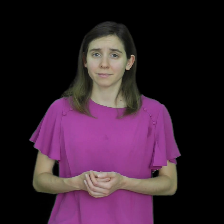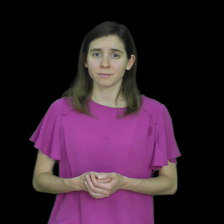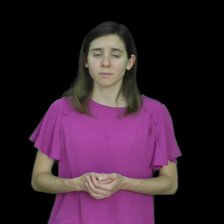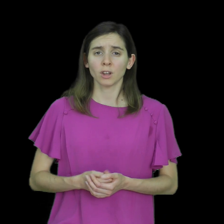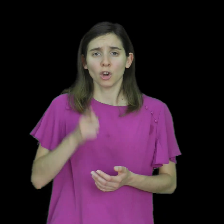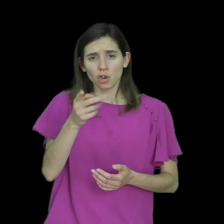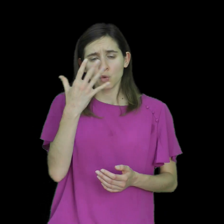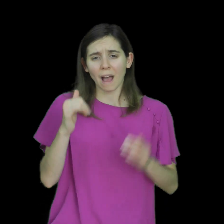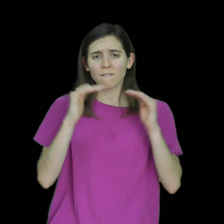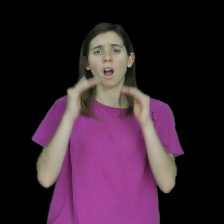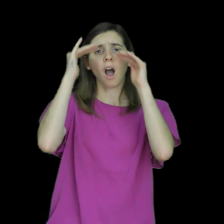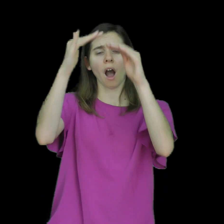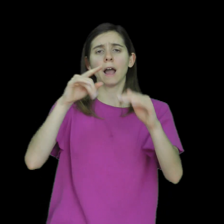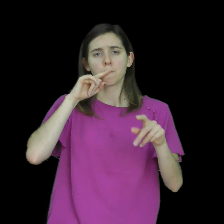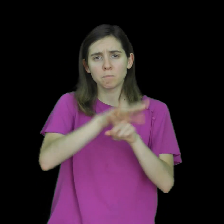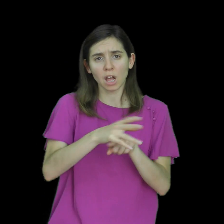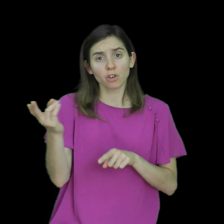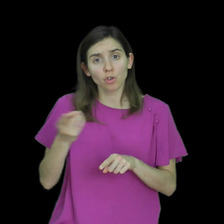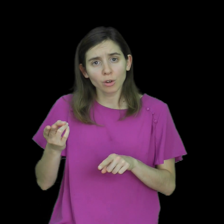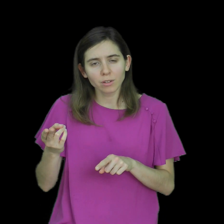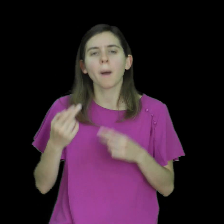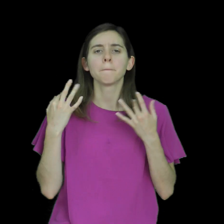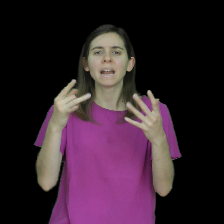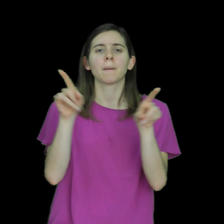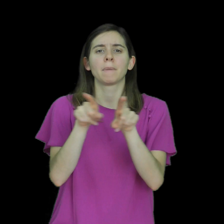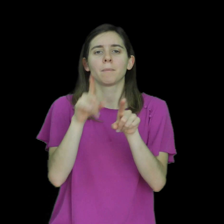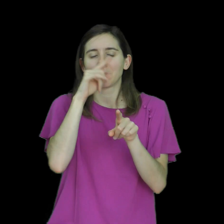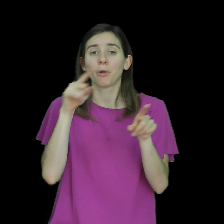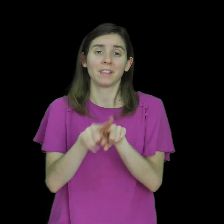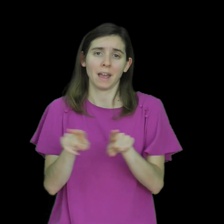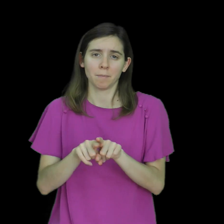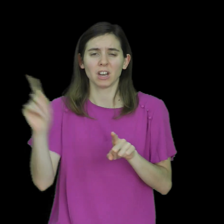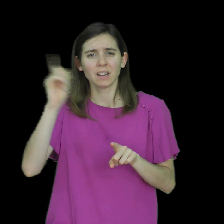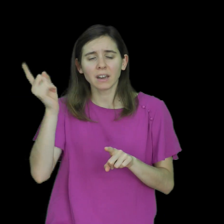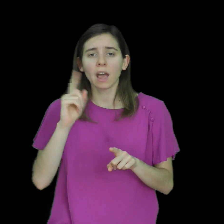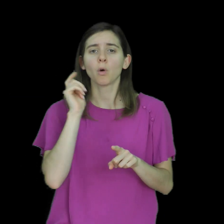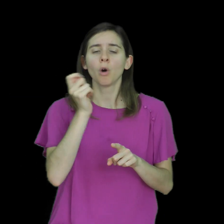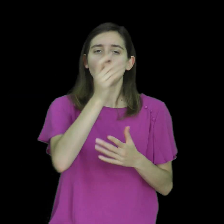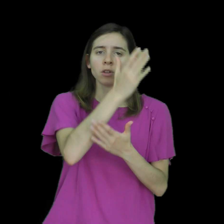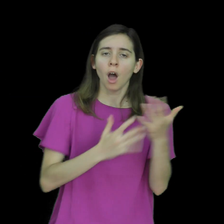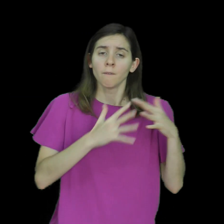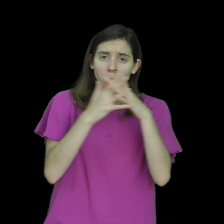Struggling with high blood sugars? You're not alone. Today, almost half of American